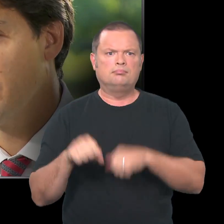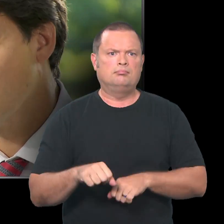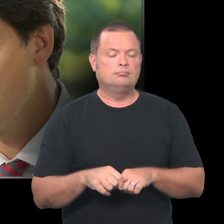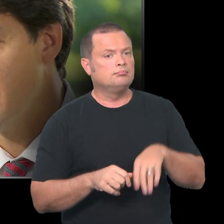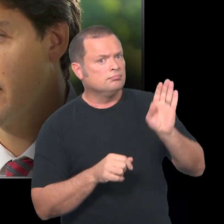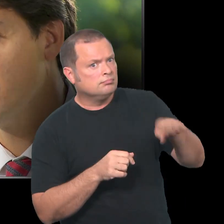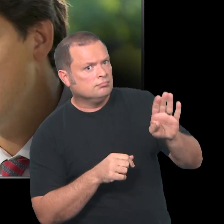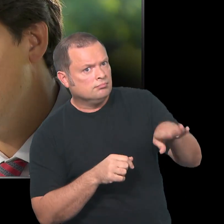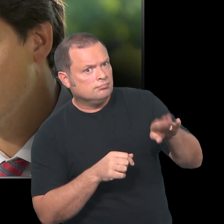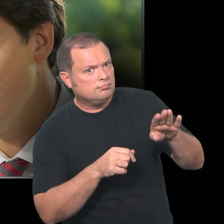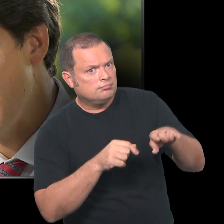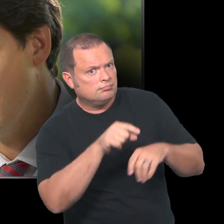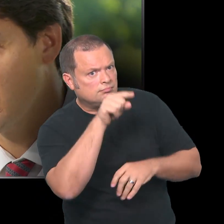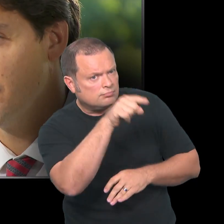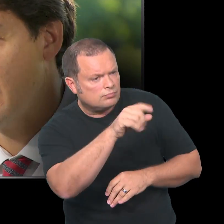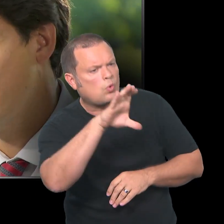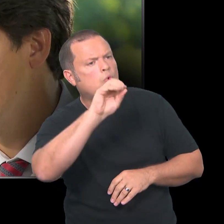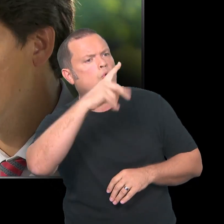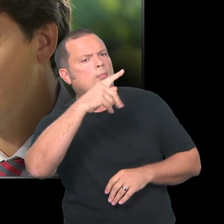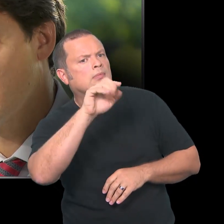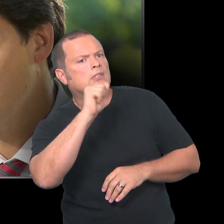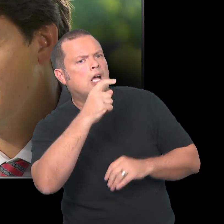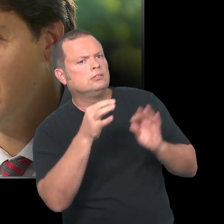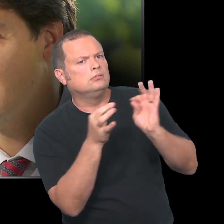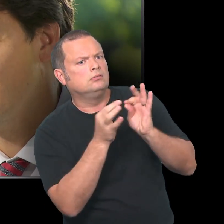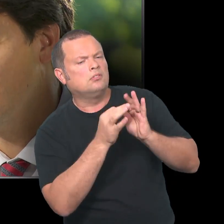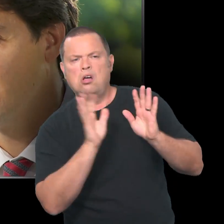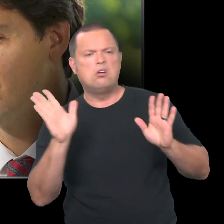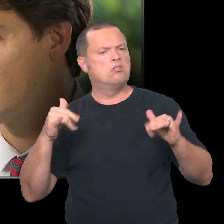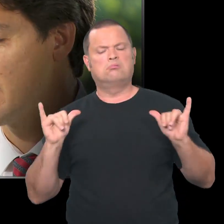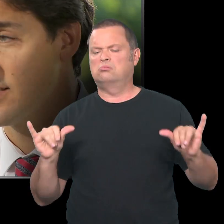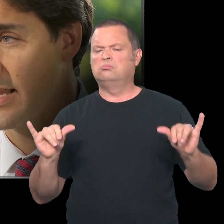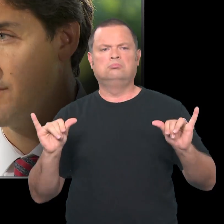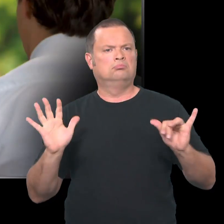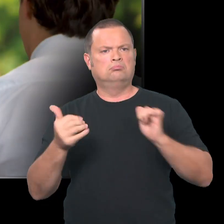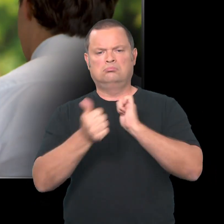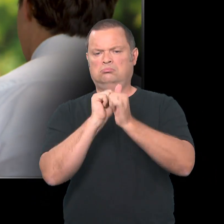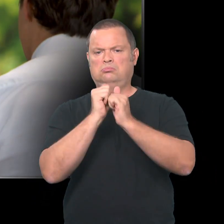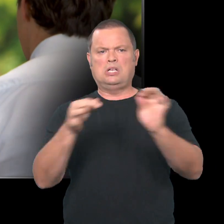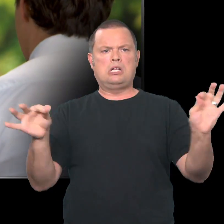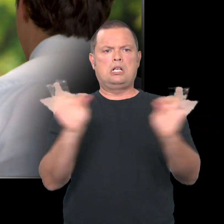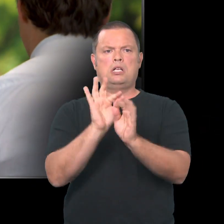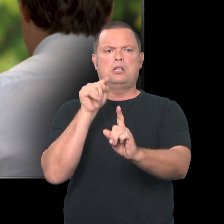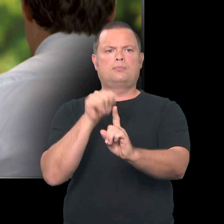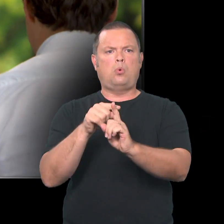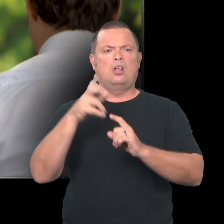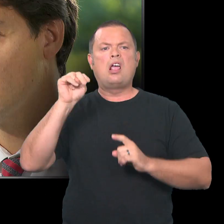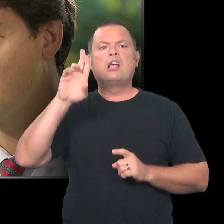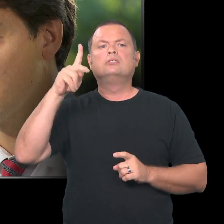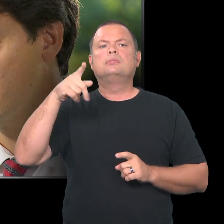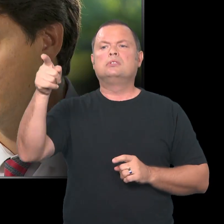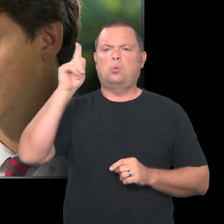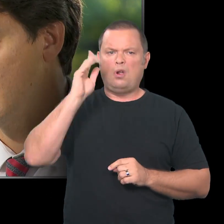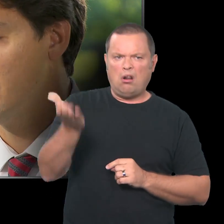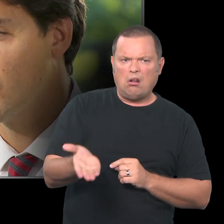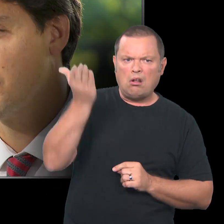All right. The corporate tax rate. Corporate taxes are fine. We are competitive, we need to remain competitive. We're not going to be raising them